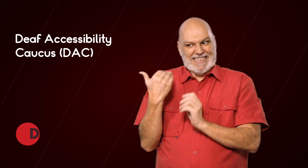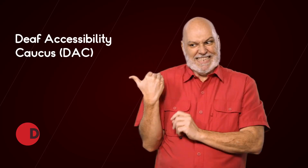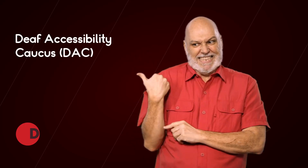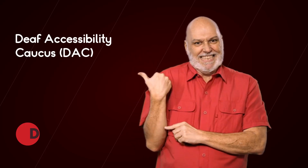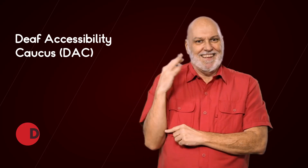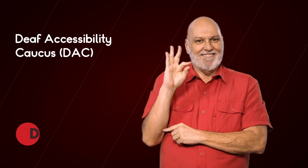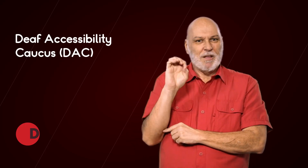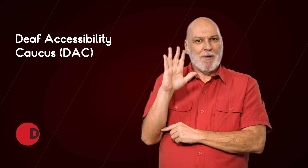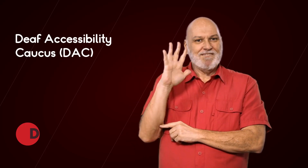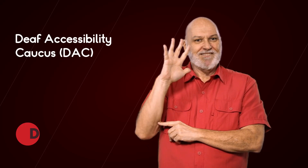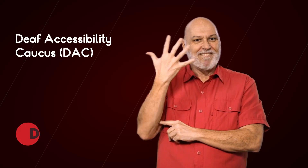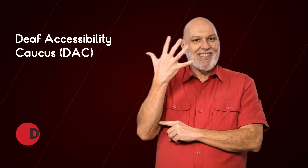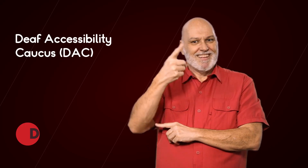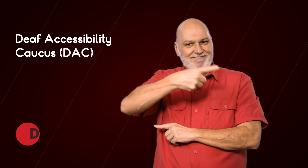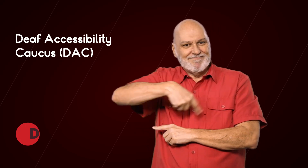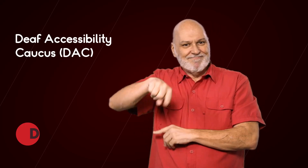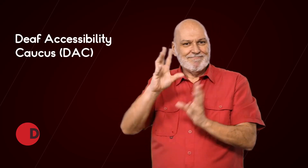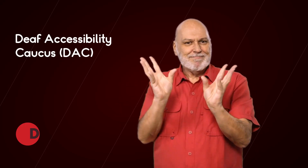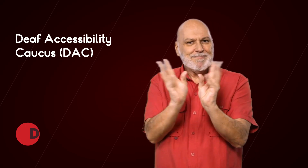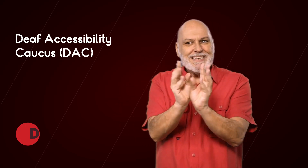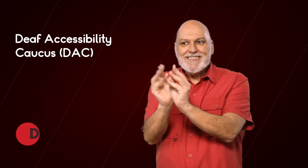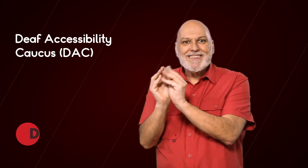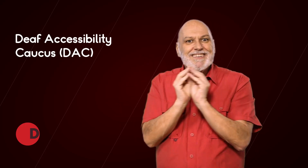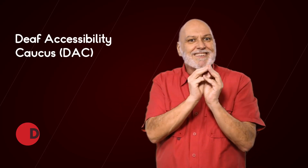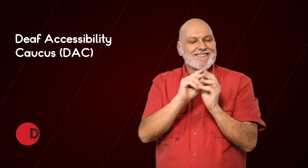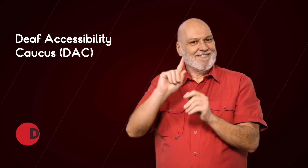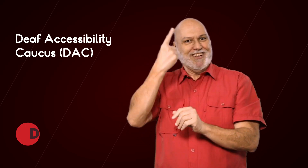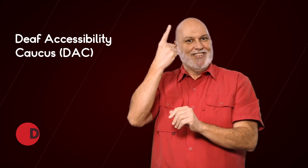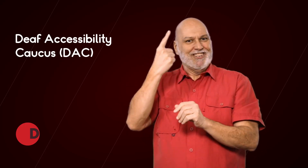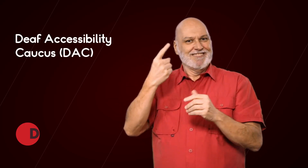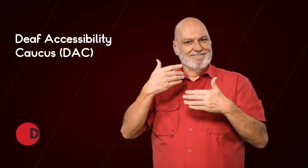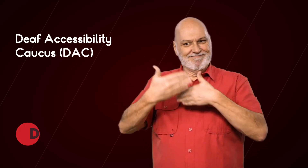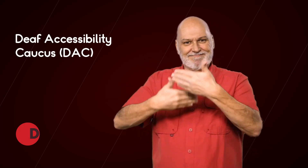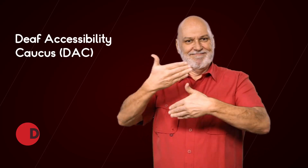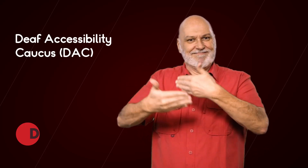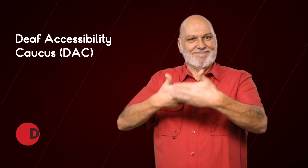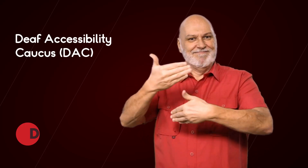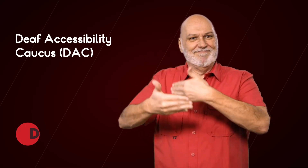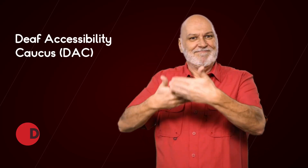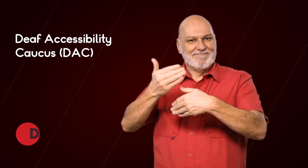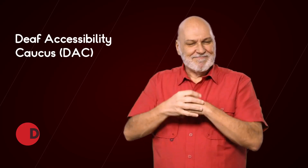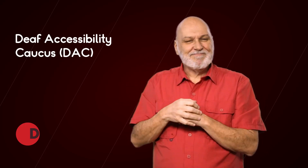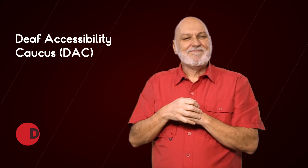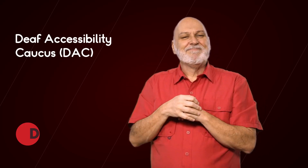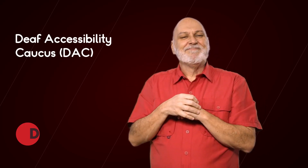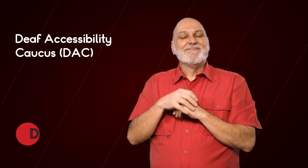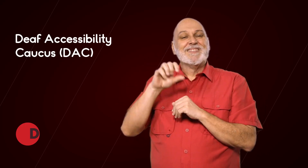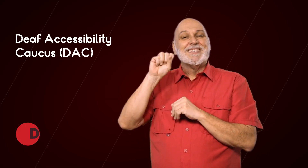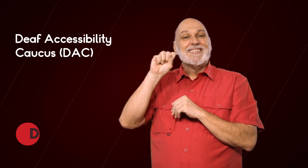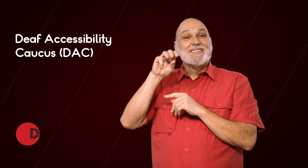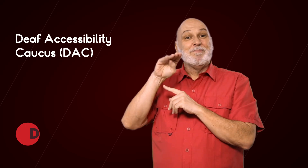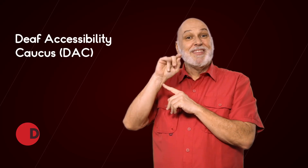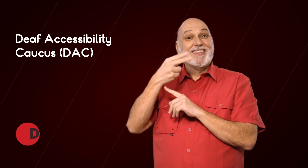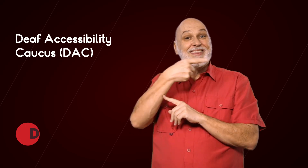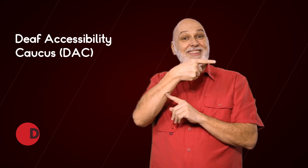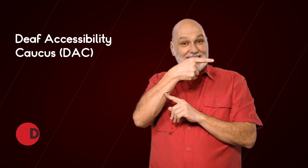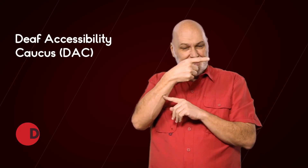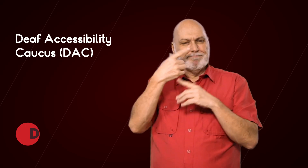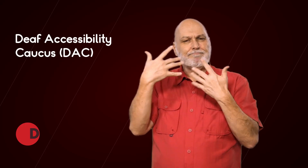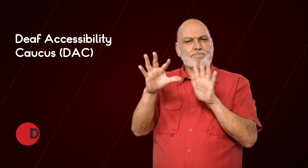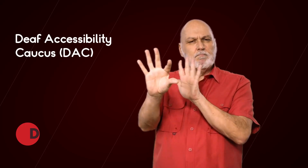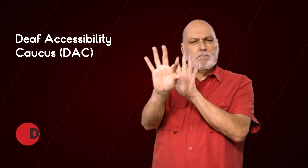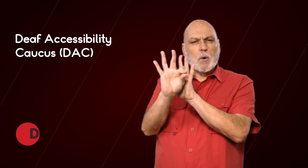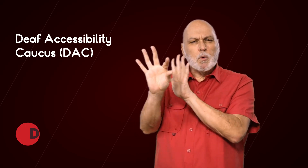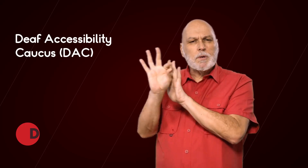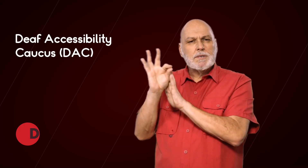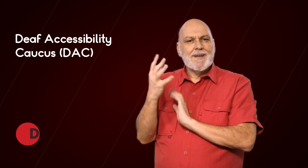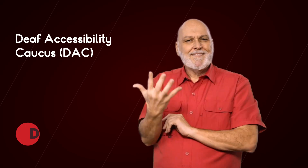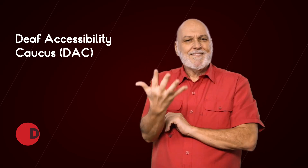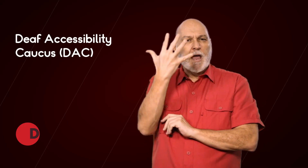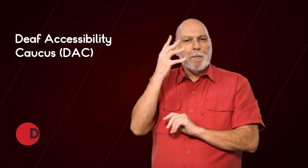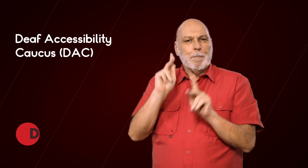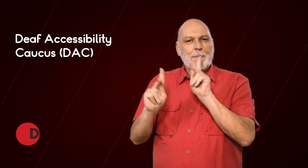Over 30 people attended their first meeting on February 5th.